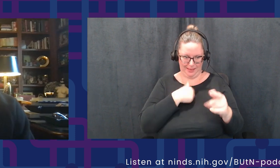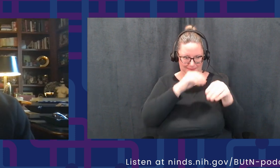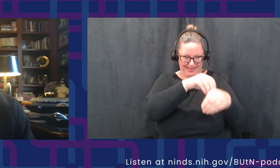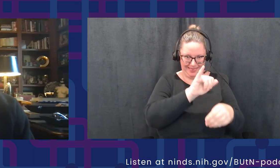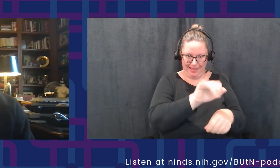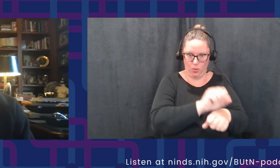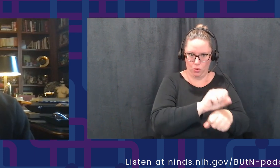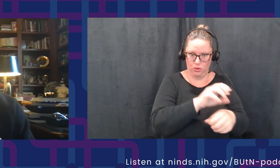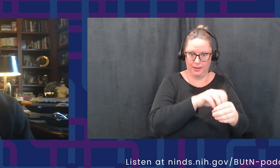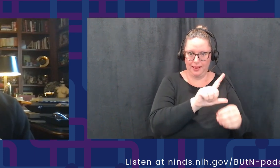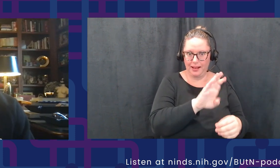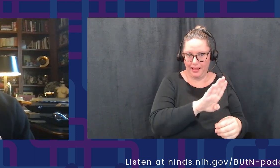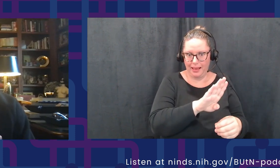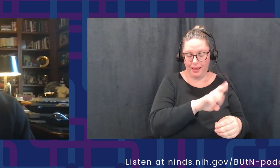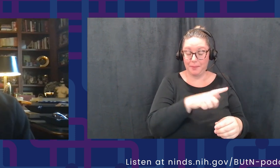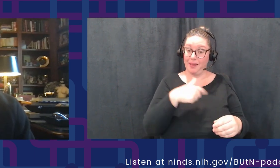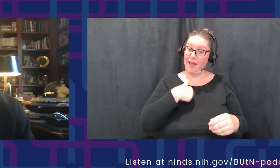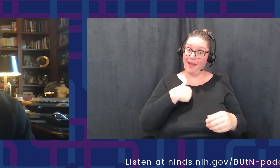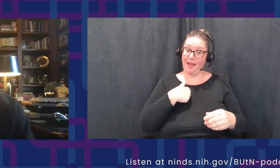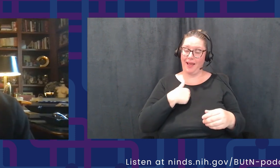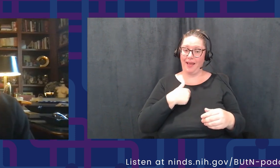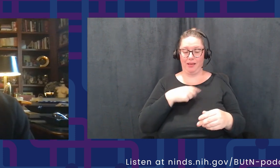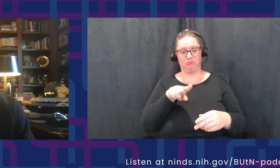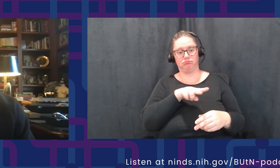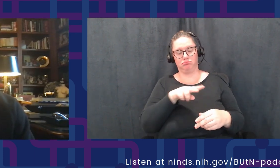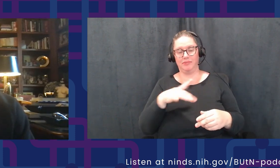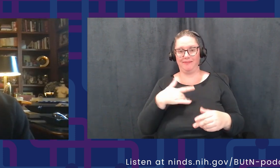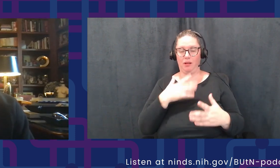That not only filled me with hope, but also my students, everybody